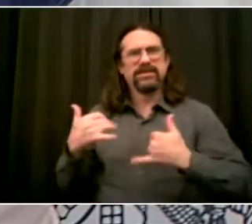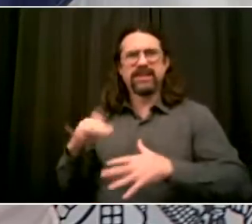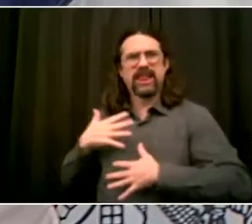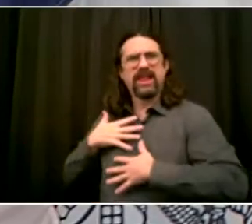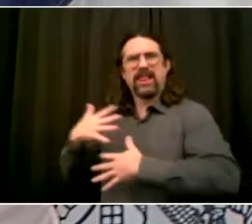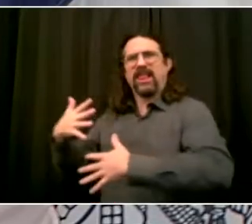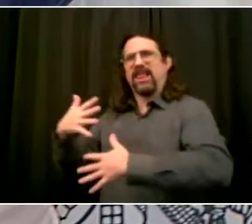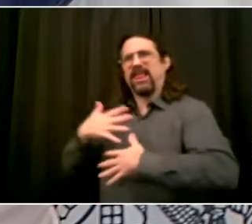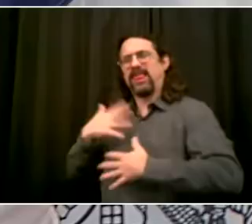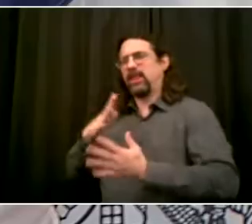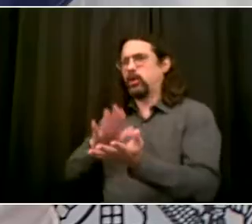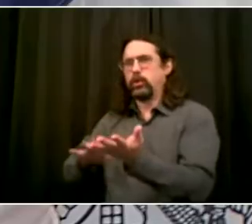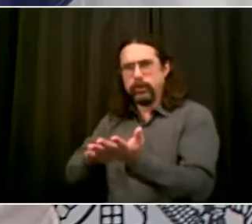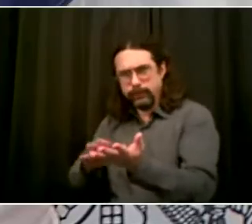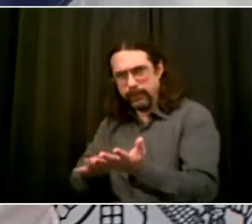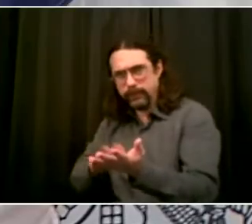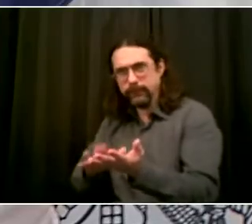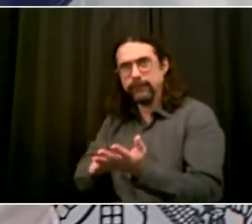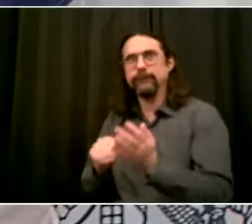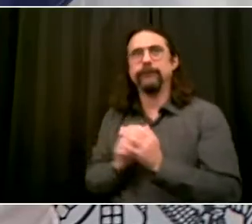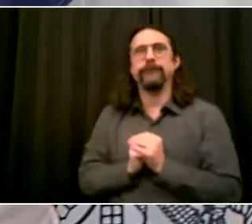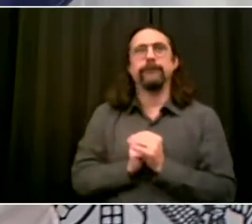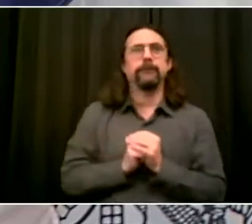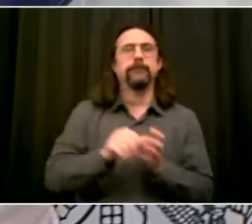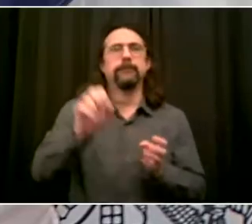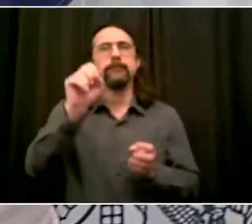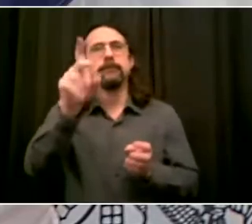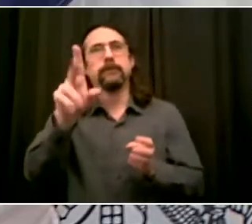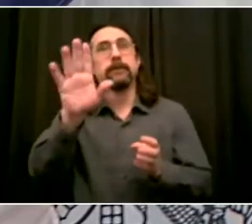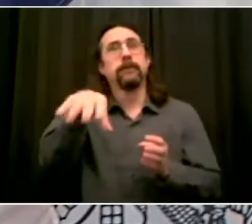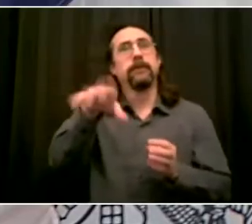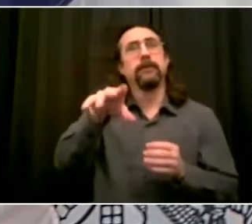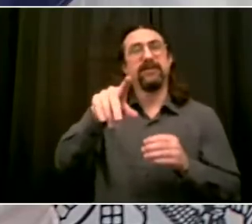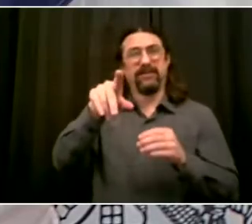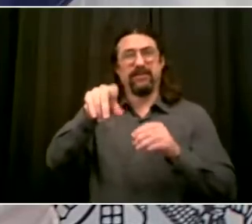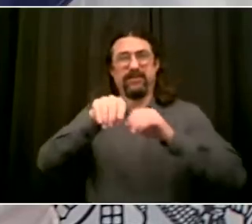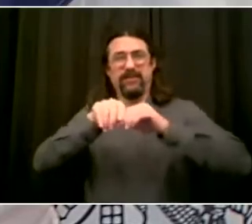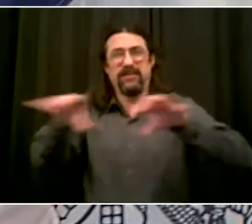PEOPLE WHO WORK THERE SHOULD BE THE FIRST ONES TO GET IT, AND IF